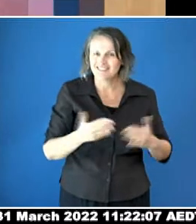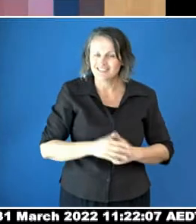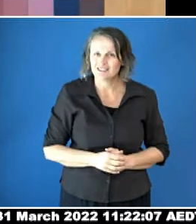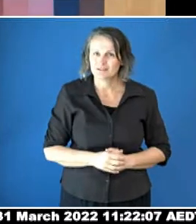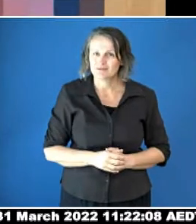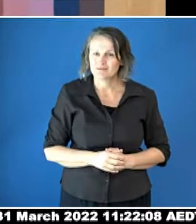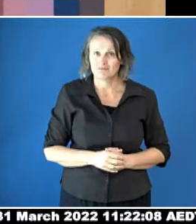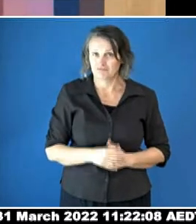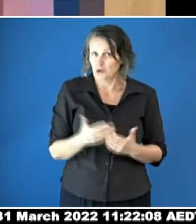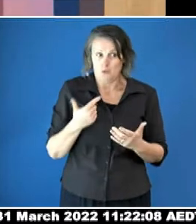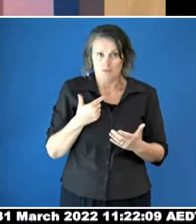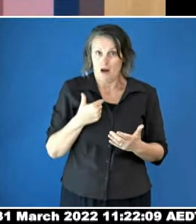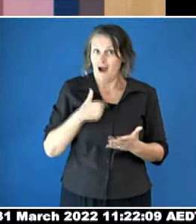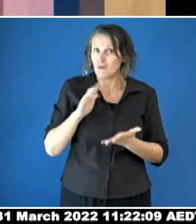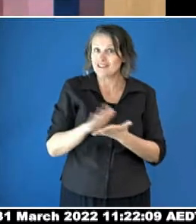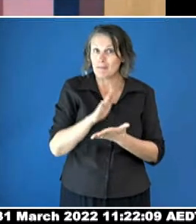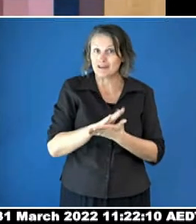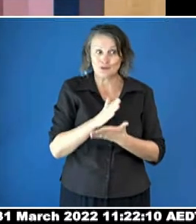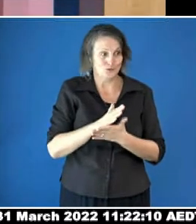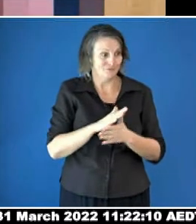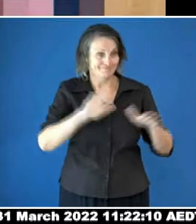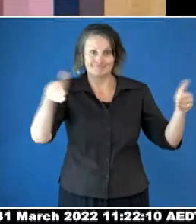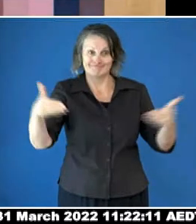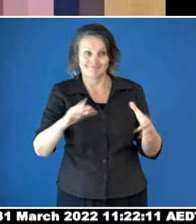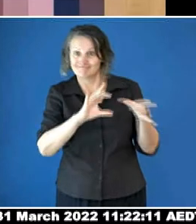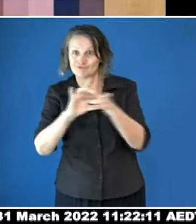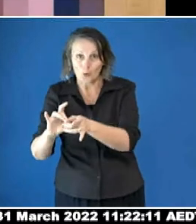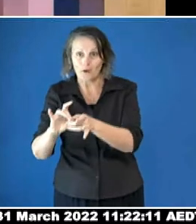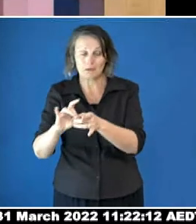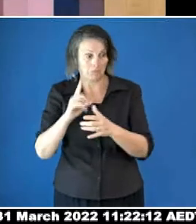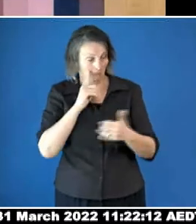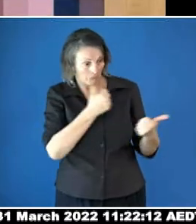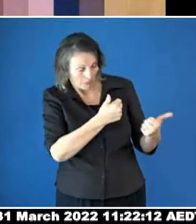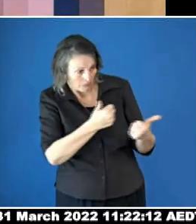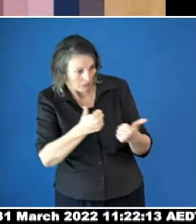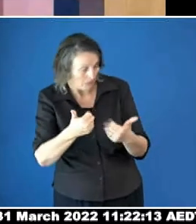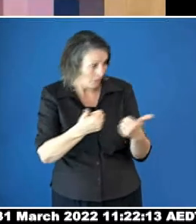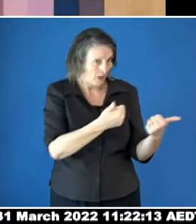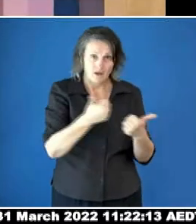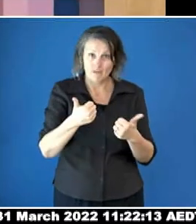And she was happy to go, and everything seemed to be running well and went along for